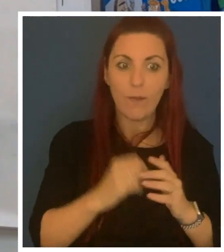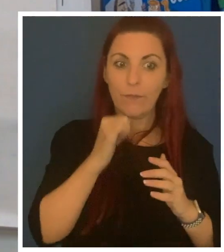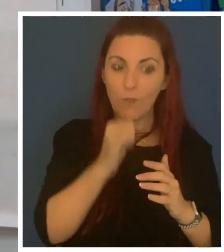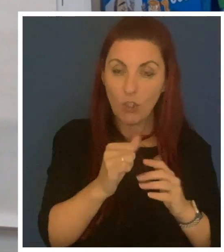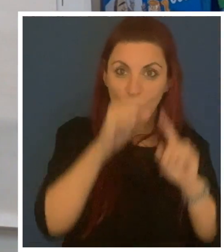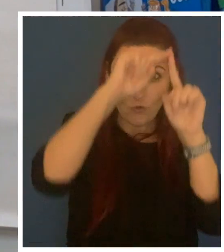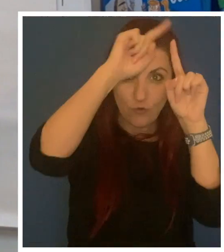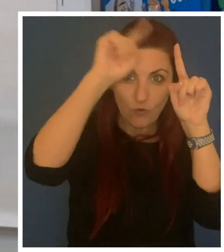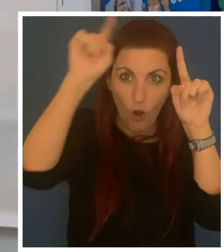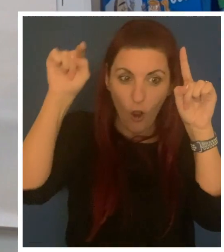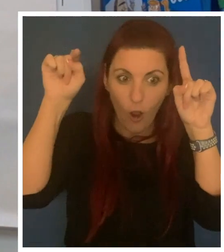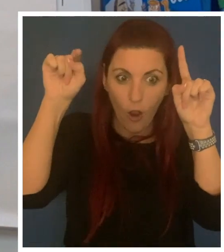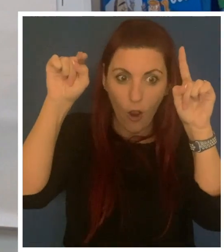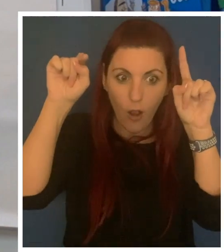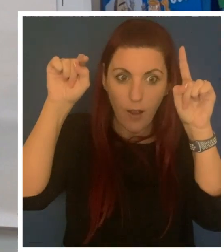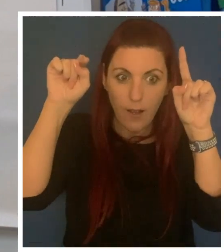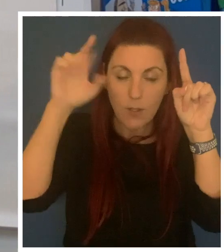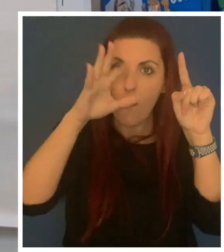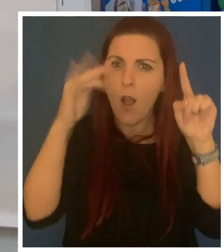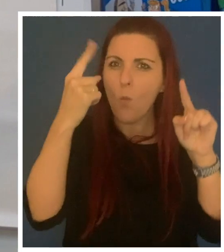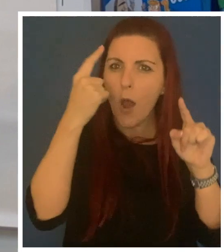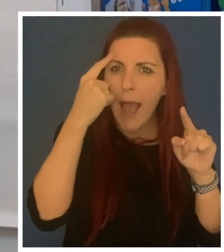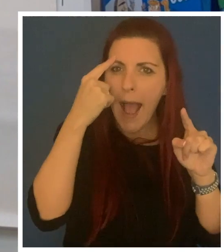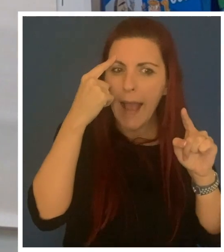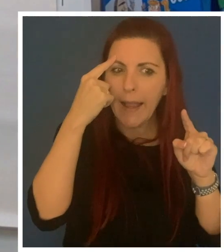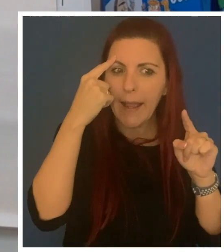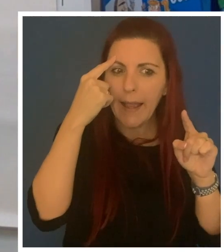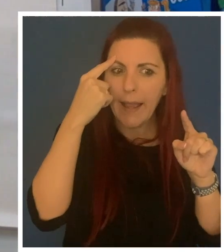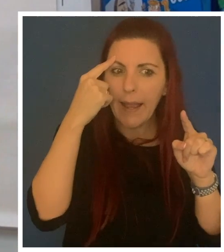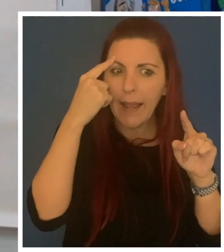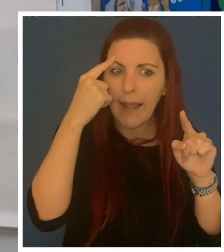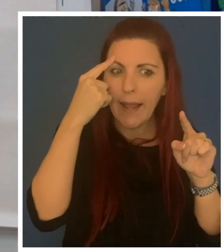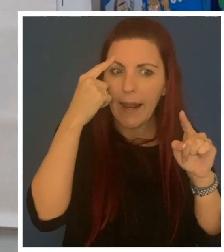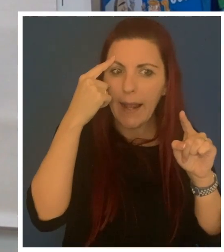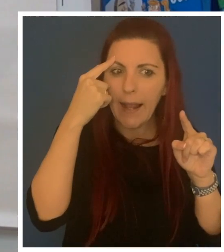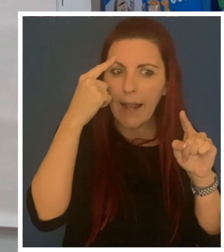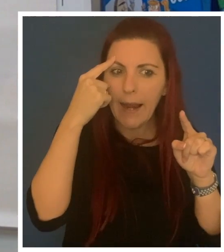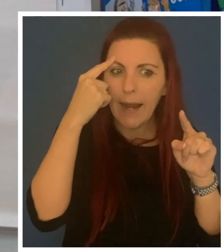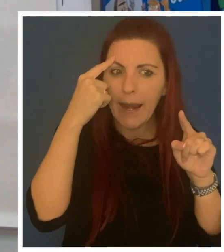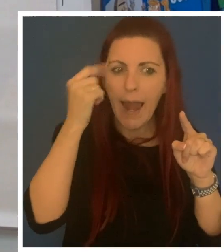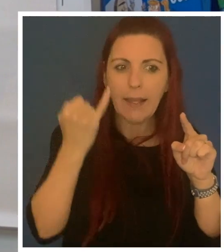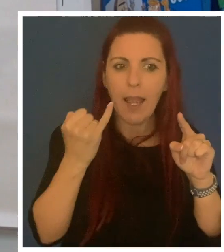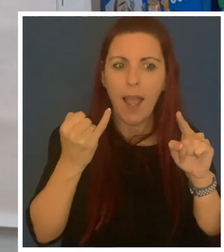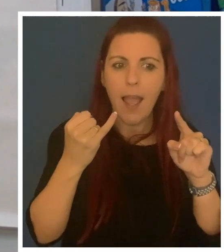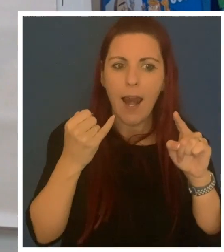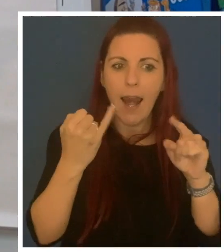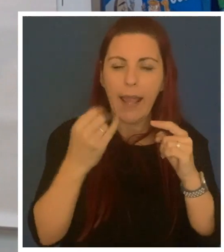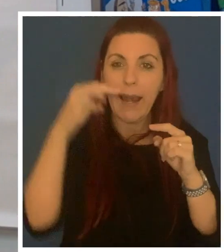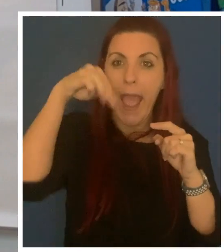So from one eye what I'm going to do is I'm going to do a sort of M shape except like a letter M, but the letter M has two spikes, I'm going to do a letter